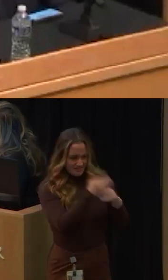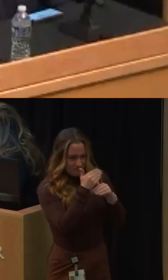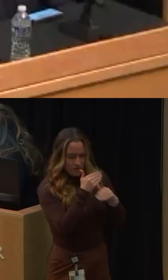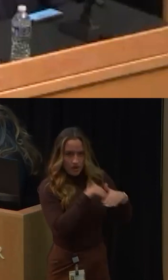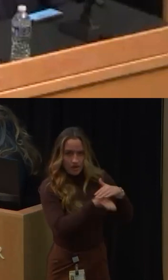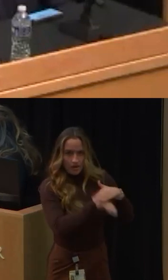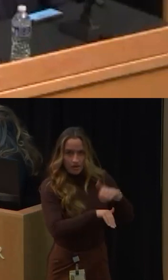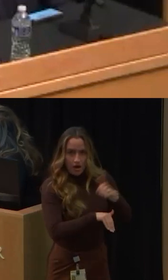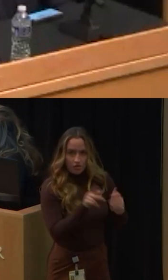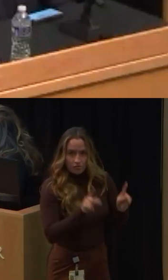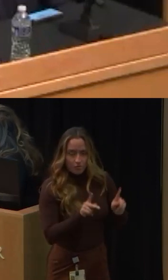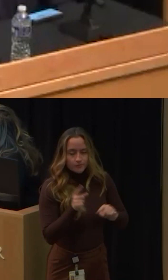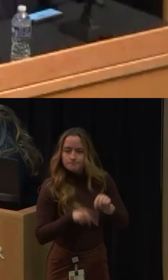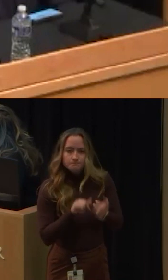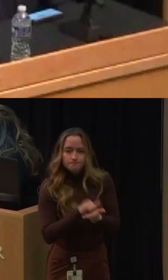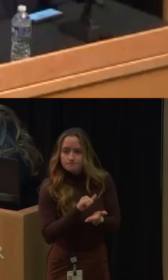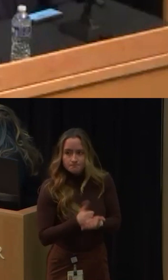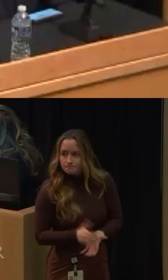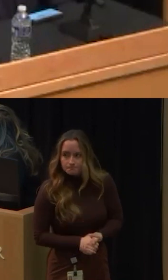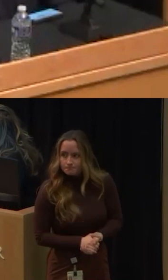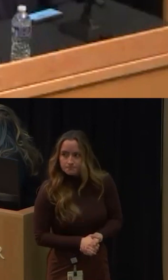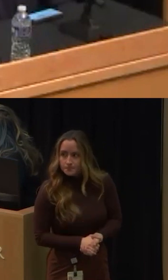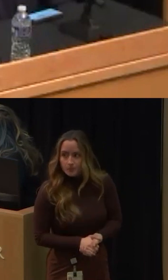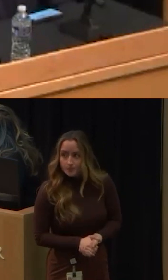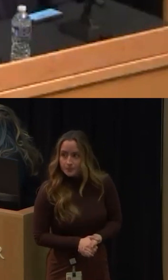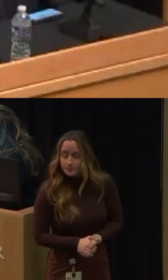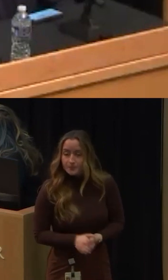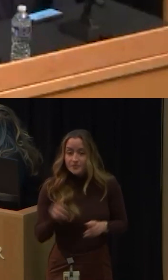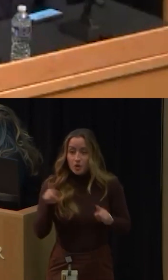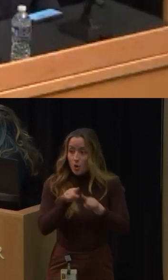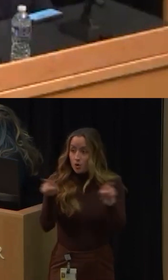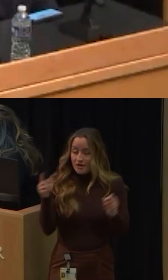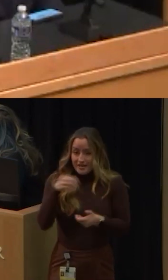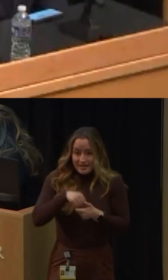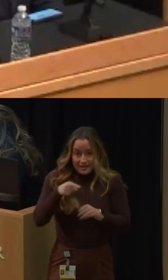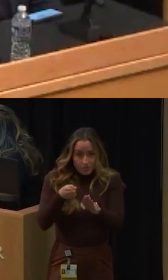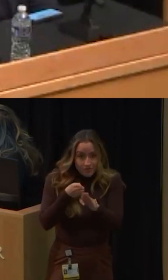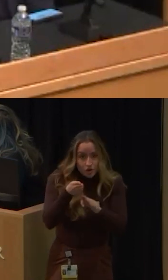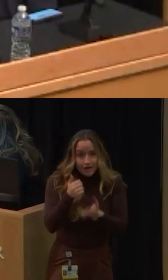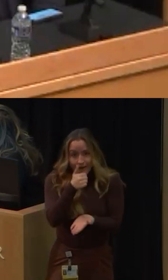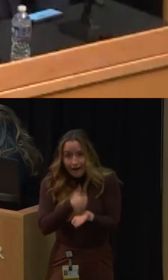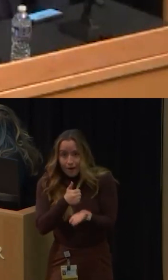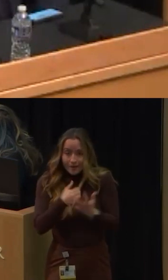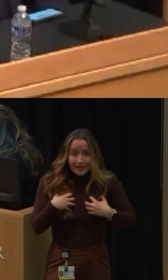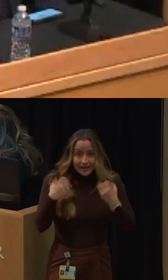that as people in this profession of helping and healing people,